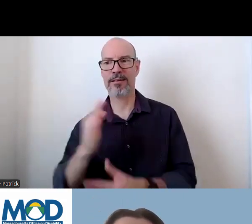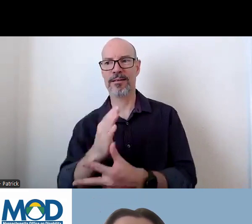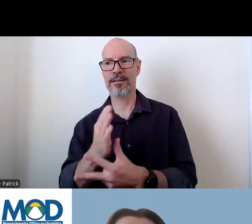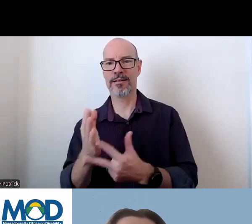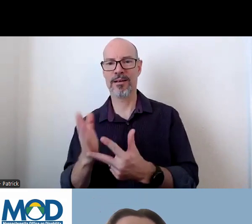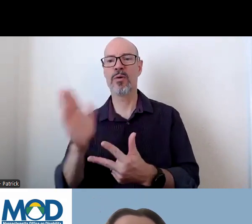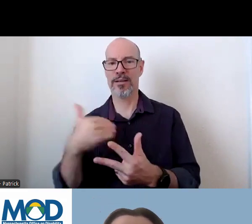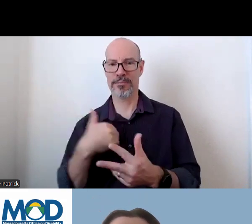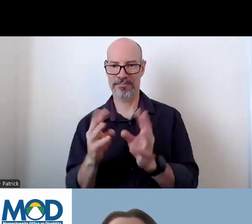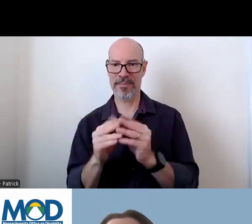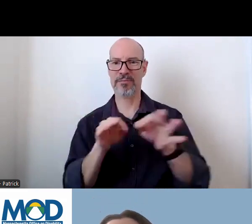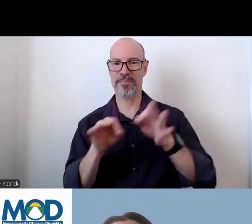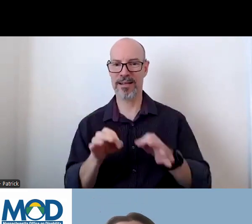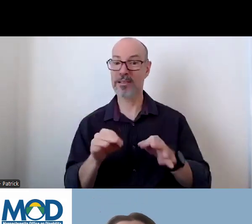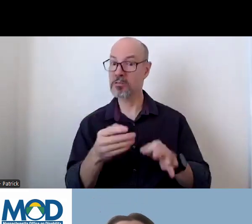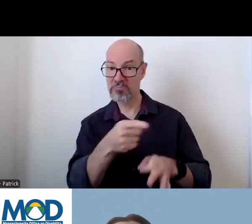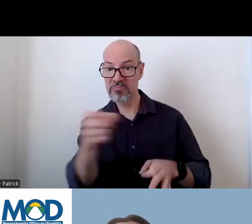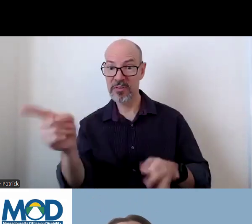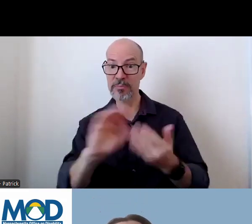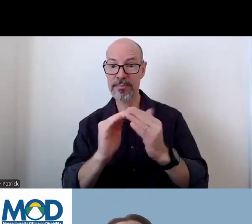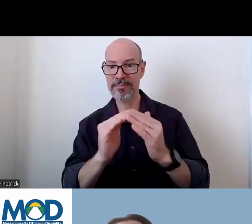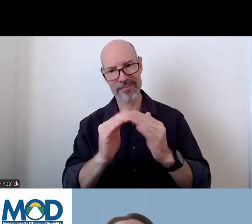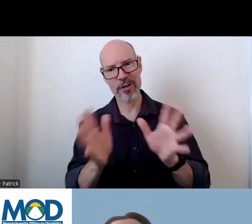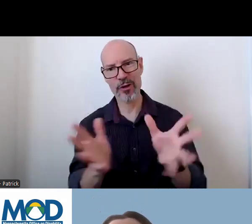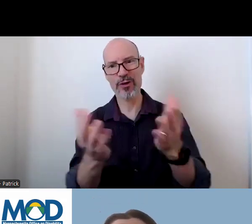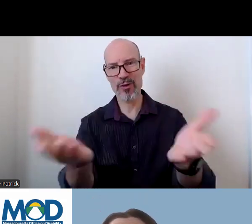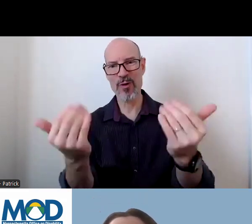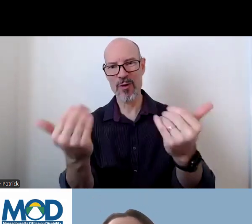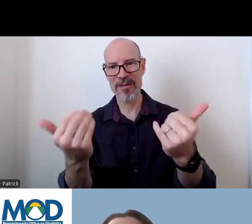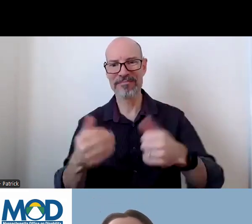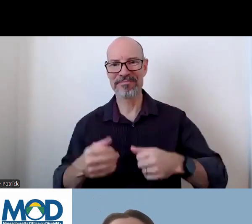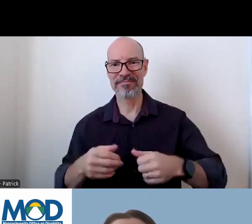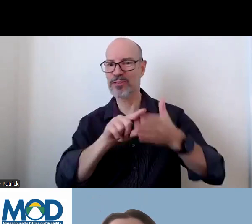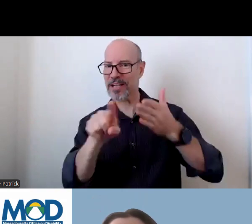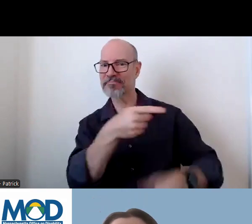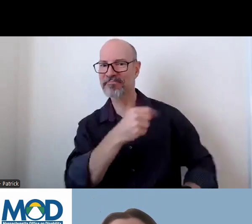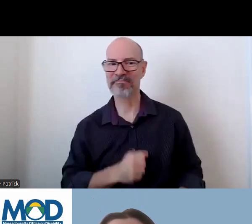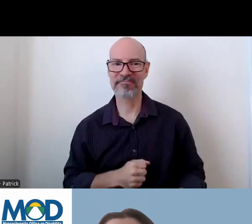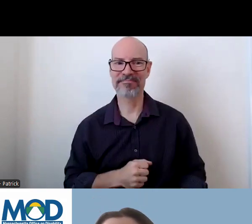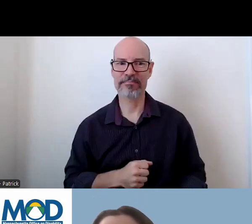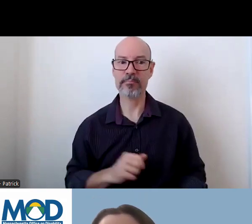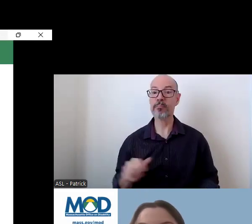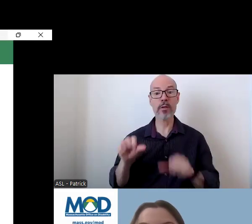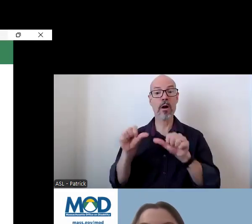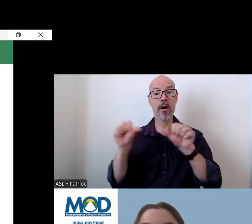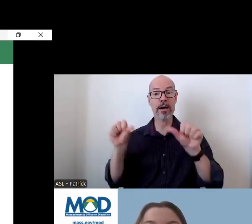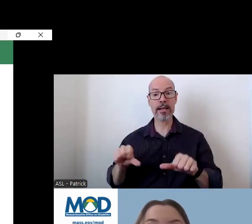. The momentums I encourage you to check it out. Architectural accessibility